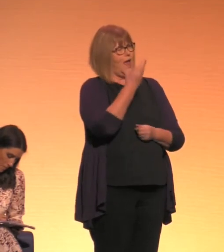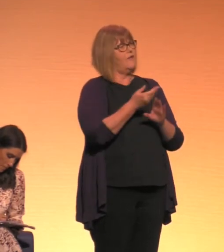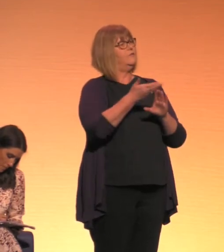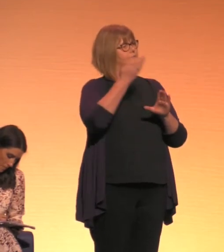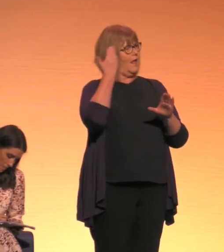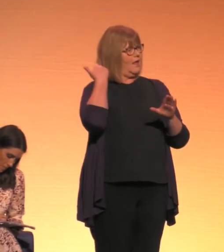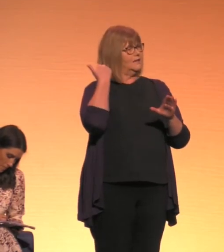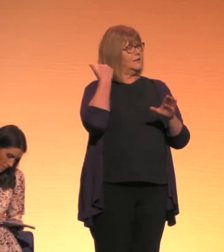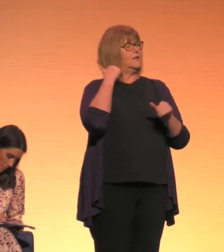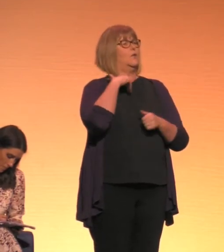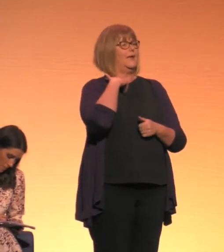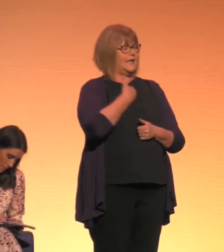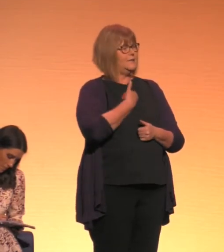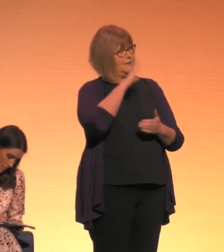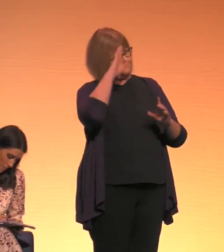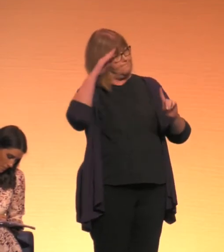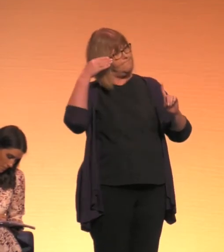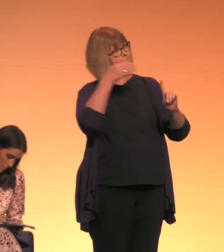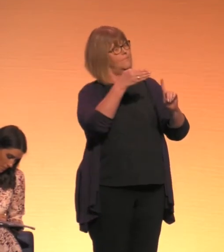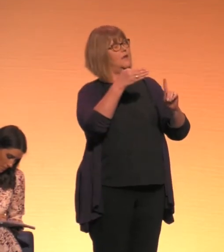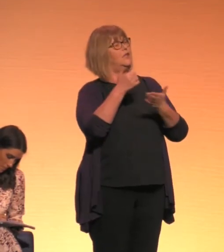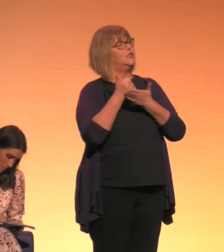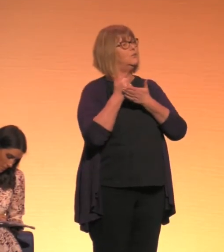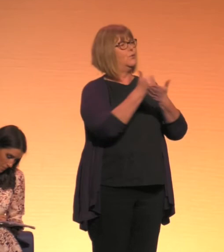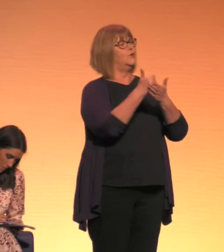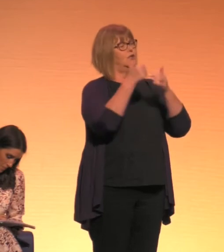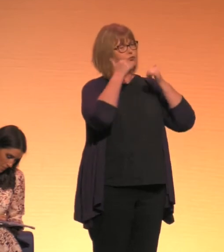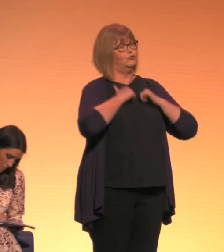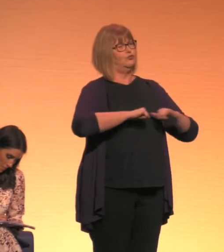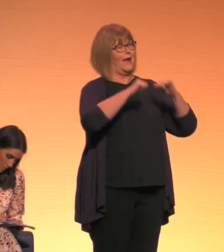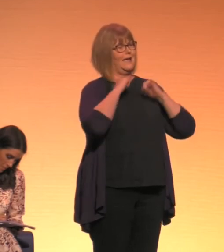and we need to be really deliberate about supporting, training, and developing our leaders right